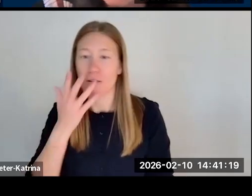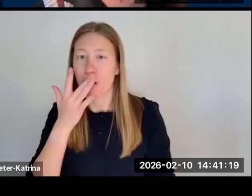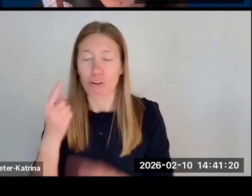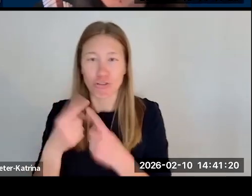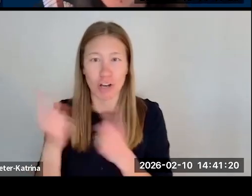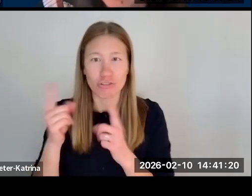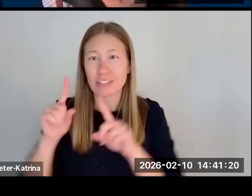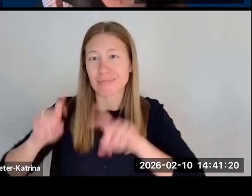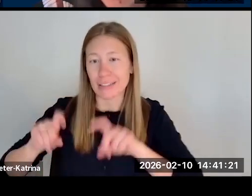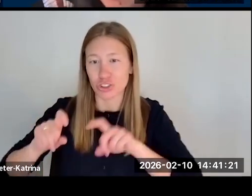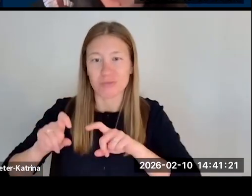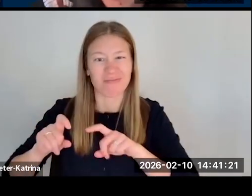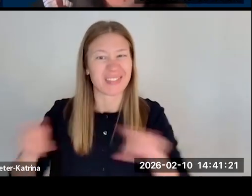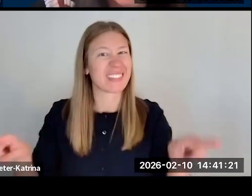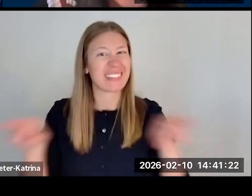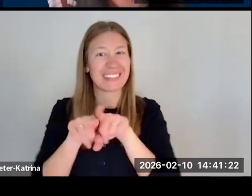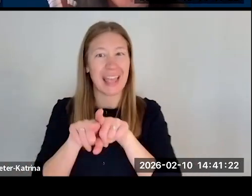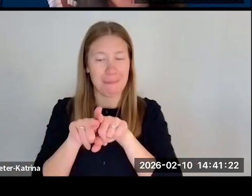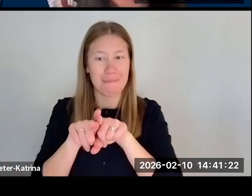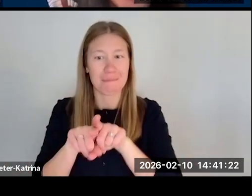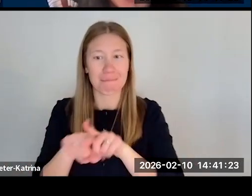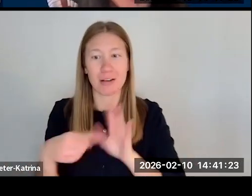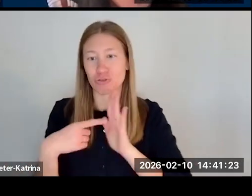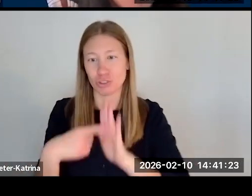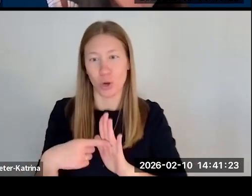and it does the same exact check as my bookmark tool did.